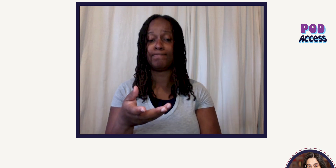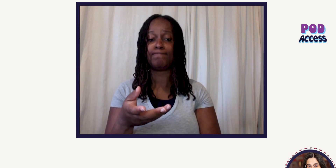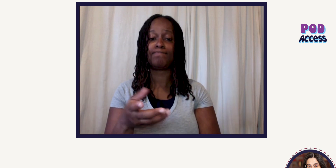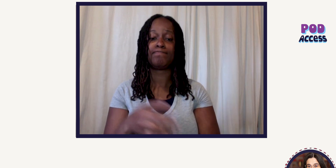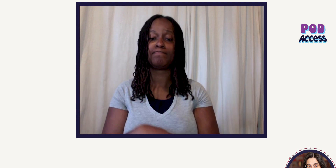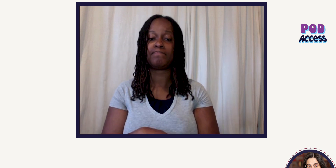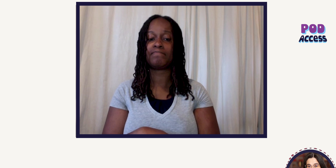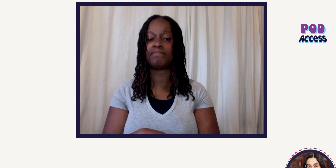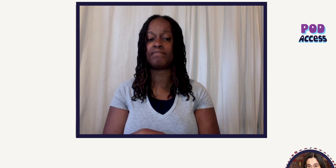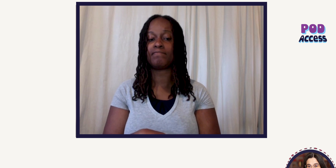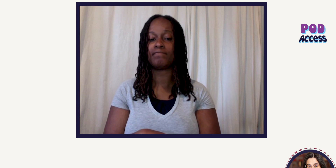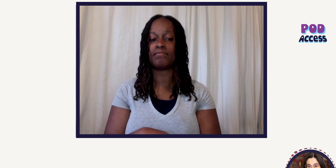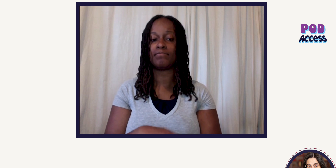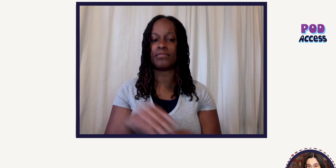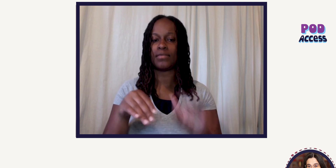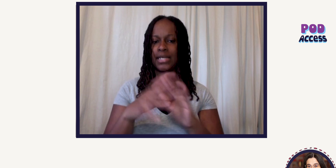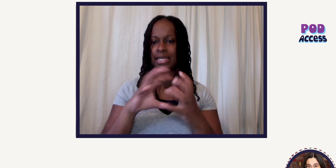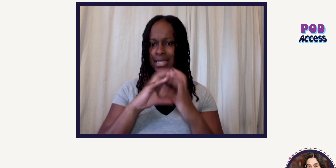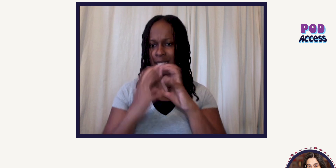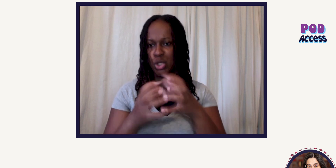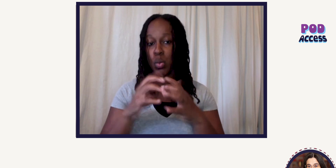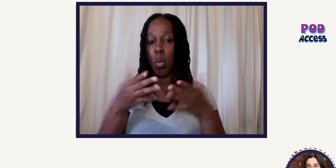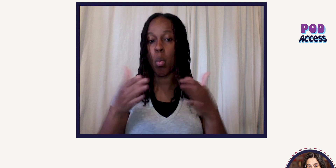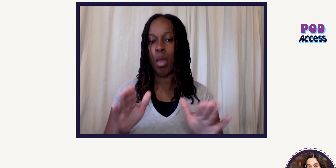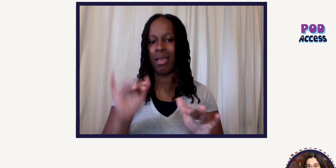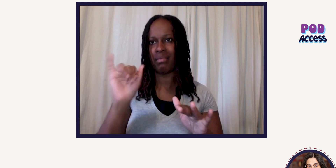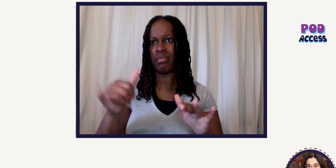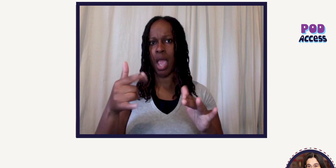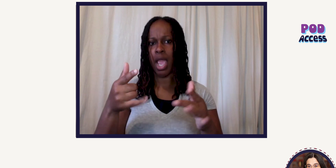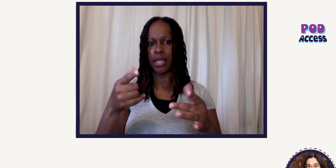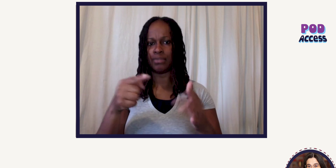That’s really critical to our brand, so we try to hit on that as much as we can.